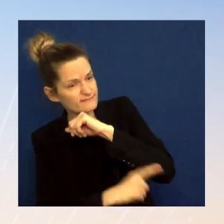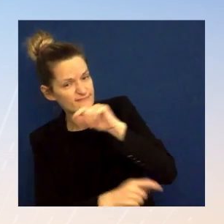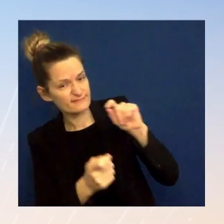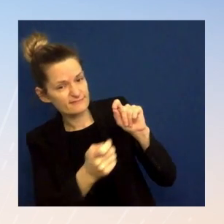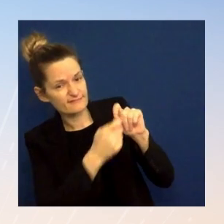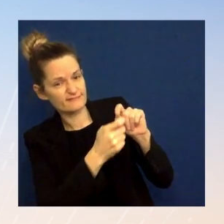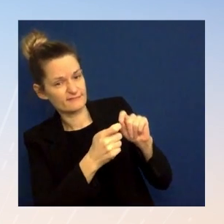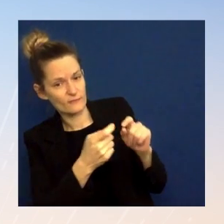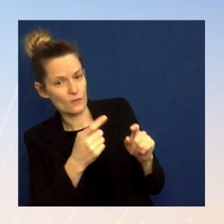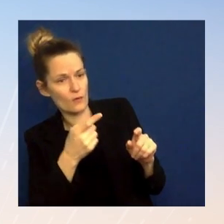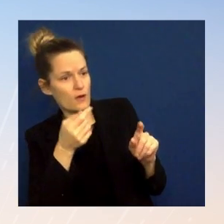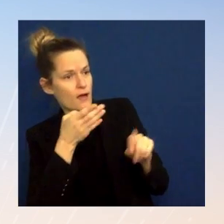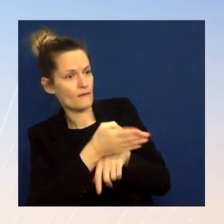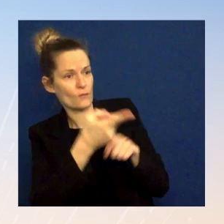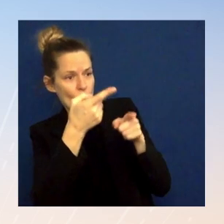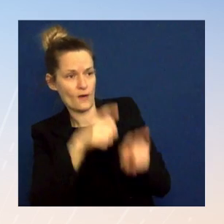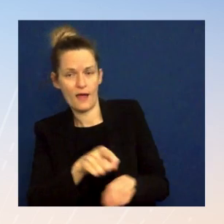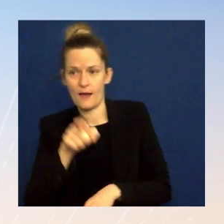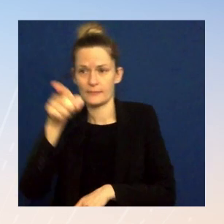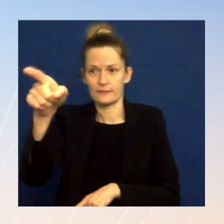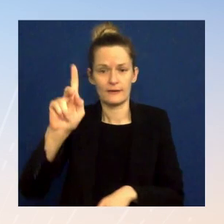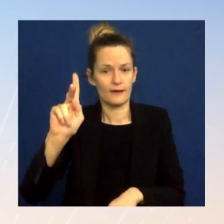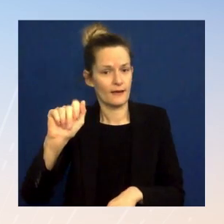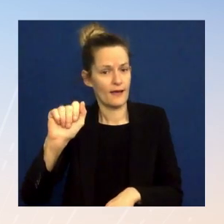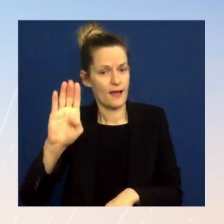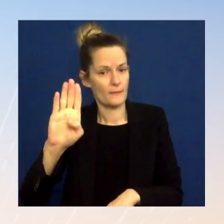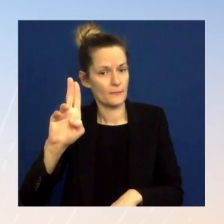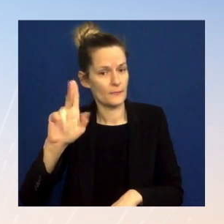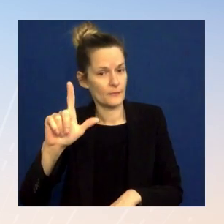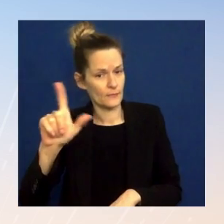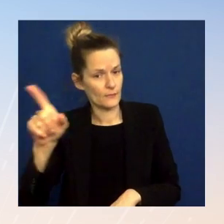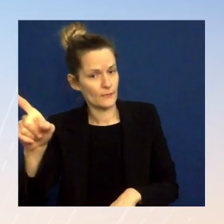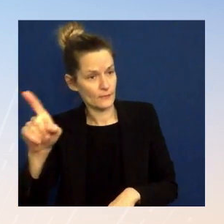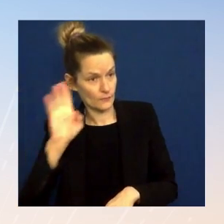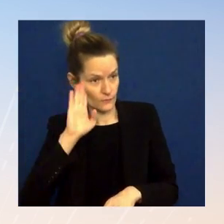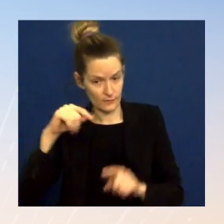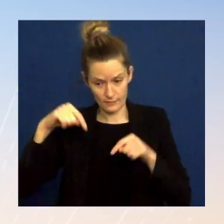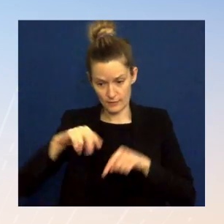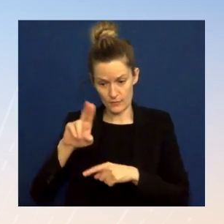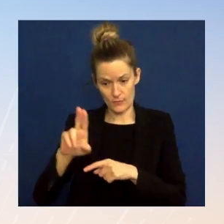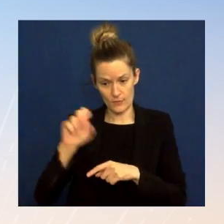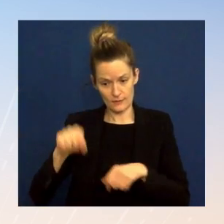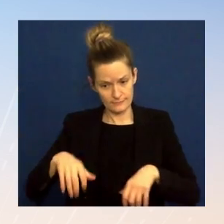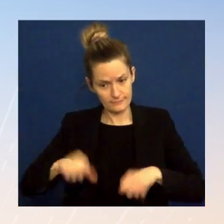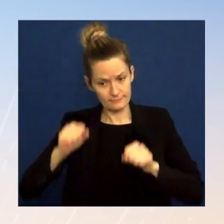in addition to the strike that CENTCOM has spoken to -- I believe it was on the 29th --